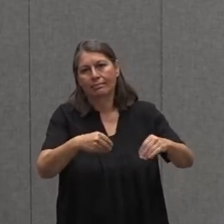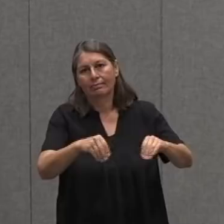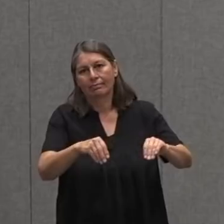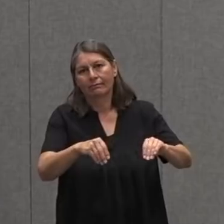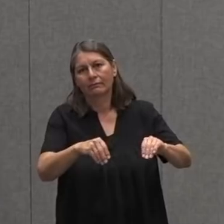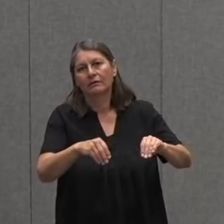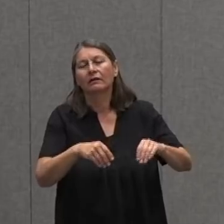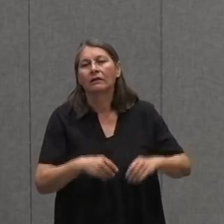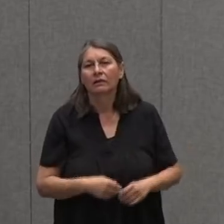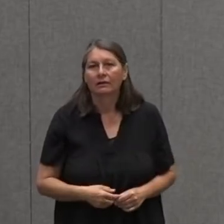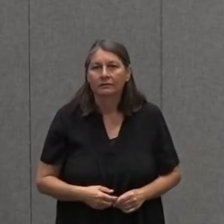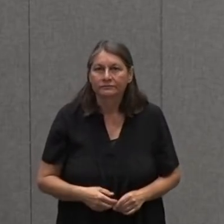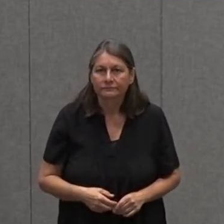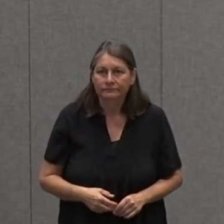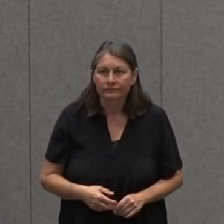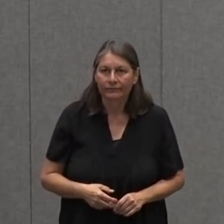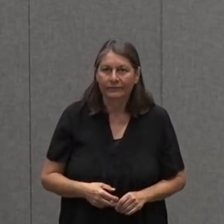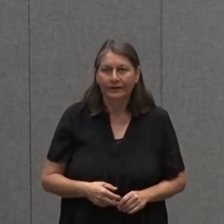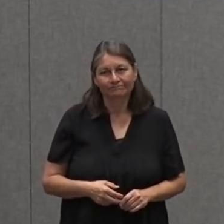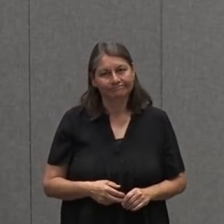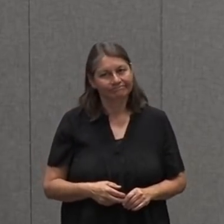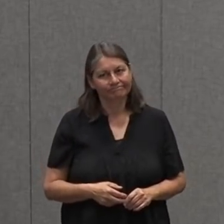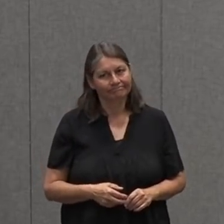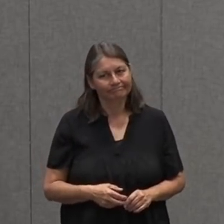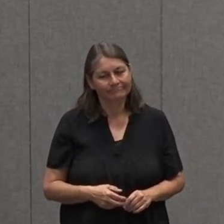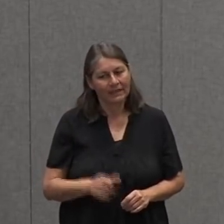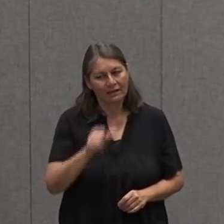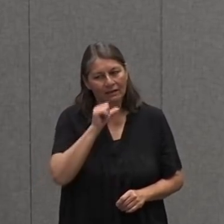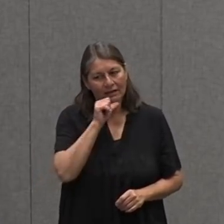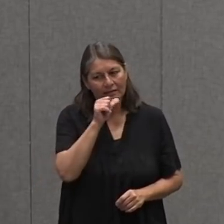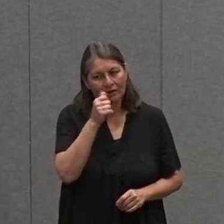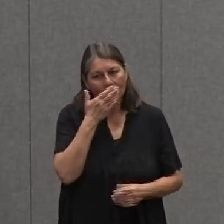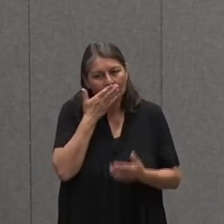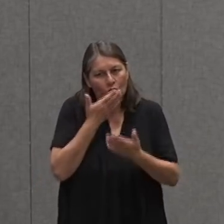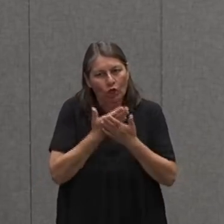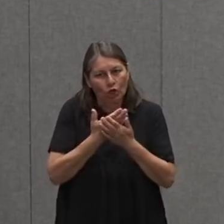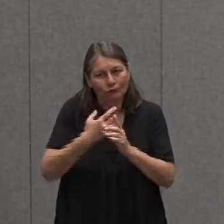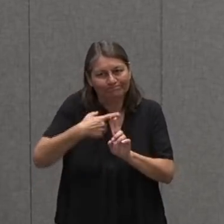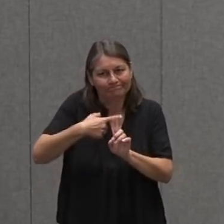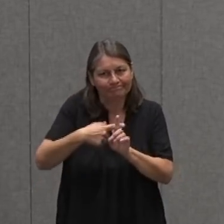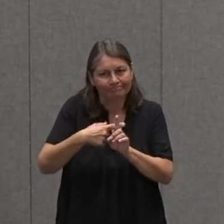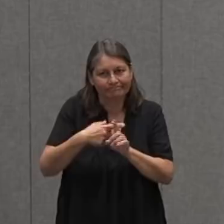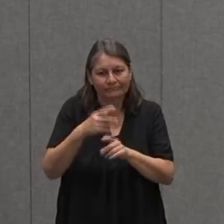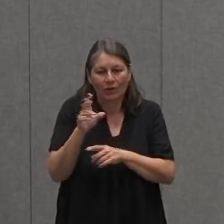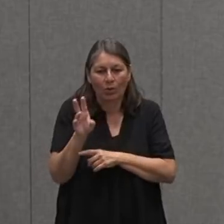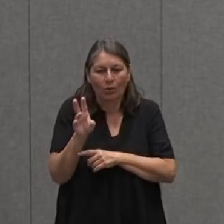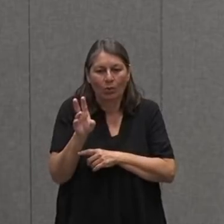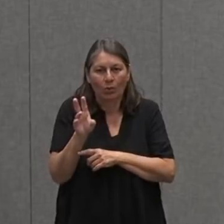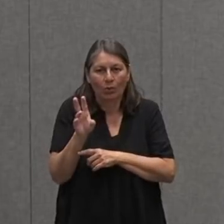So we're gonna call that not a credible website for the purposes of what we're doing